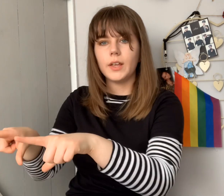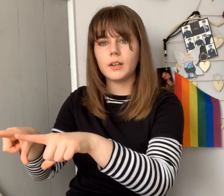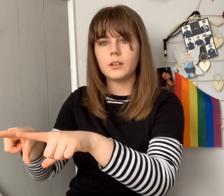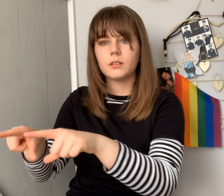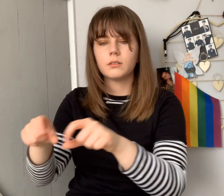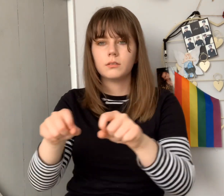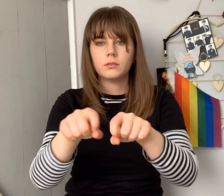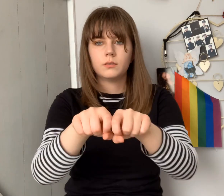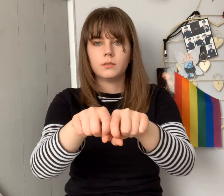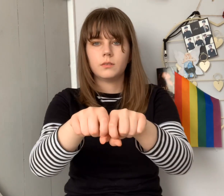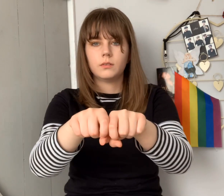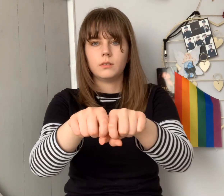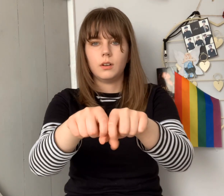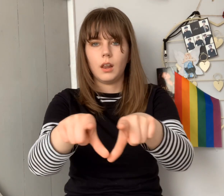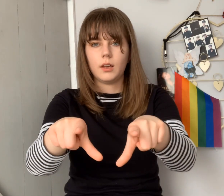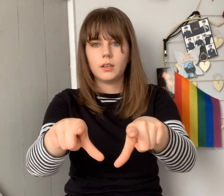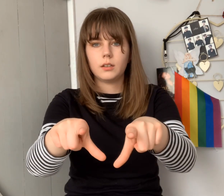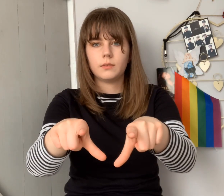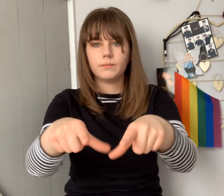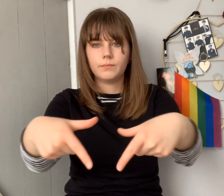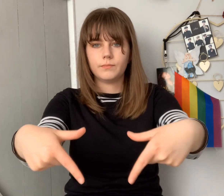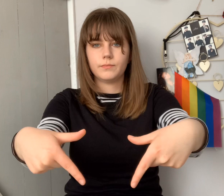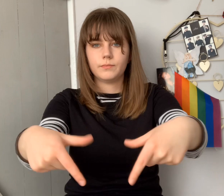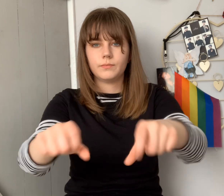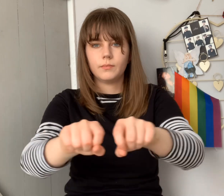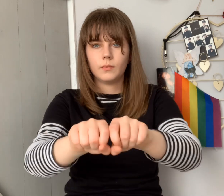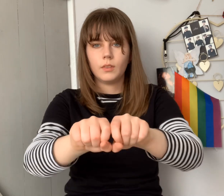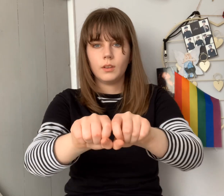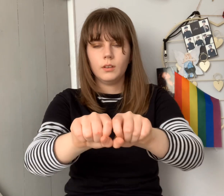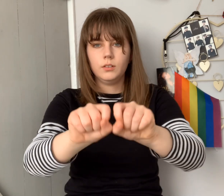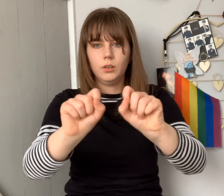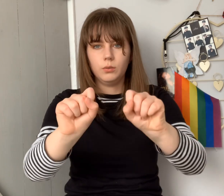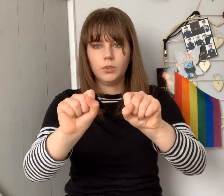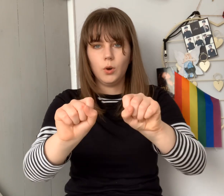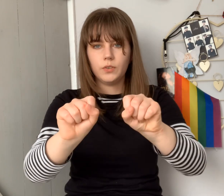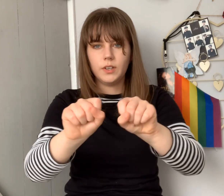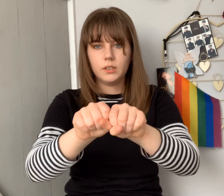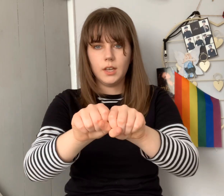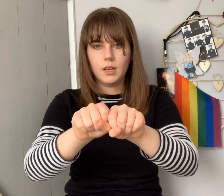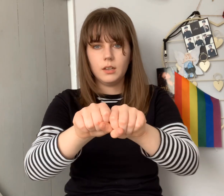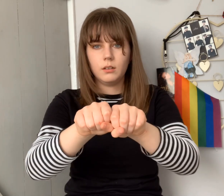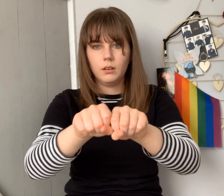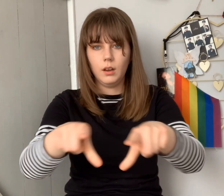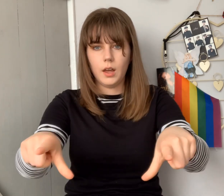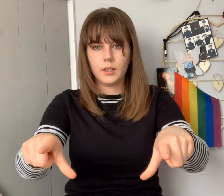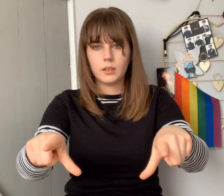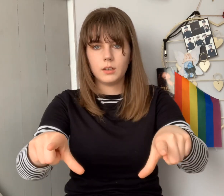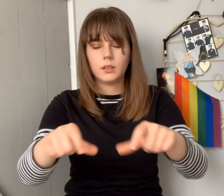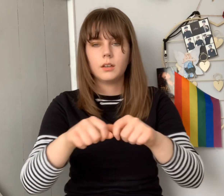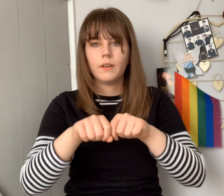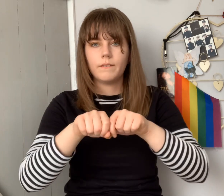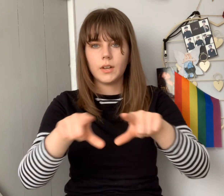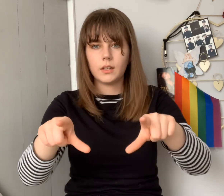So you flick, "like" So you hold your fingers in "like"